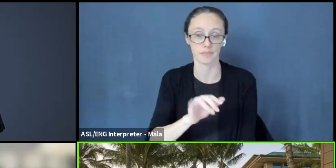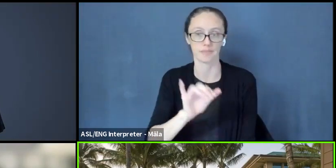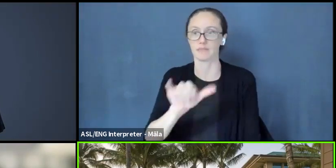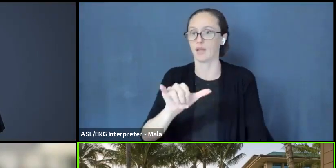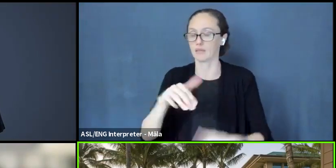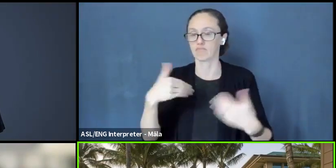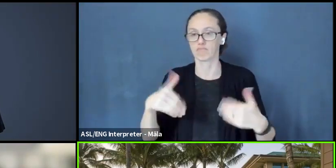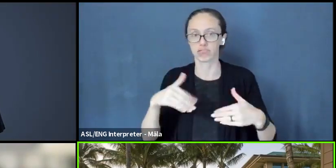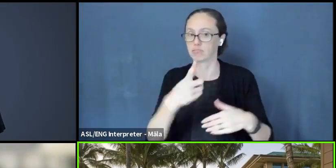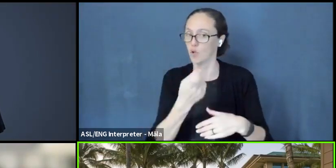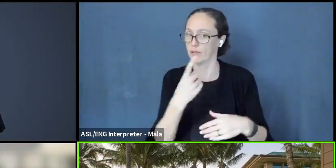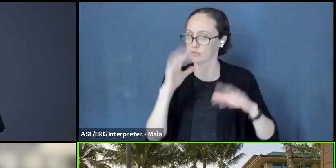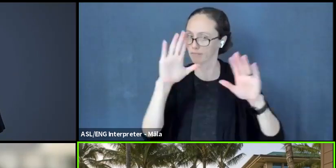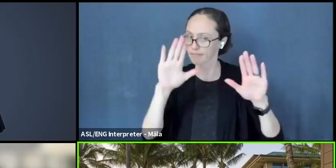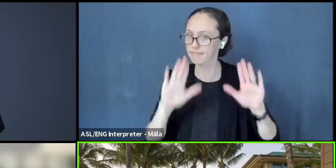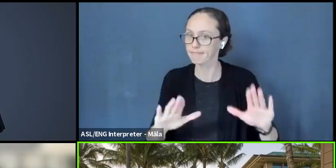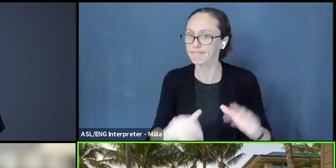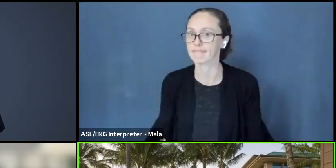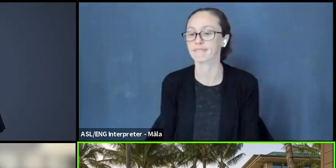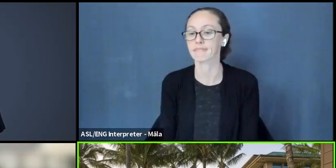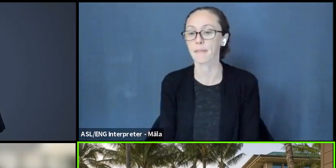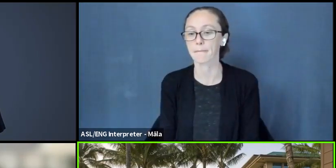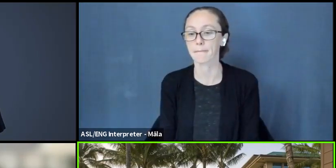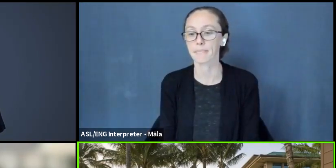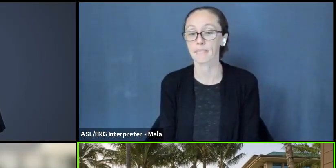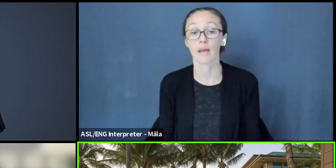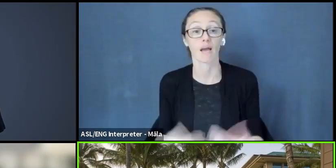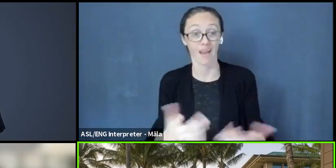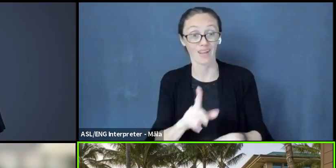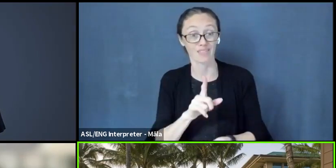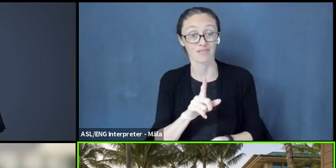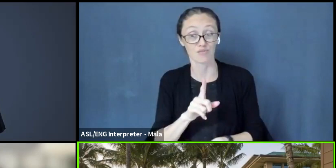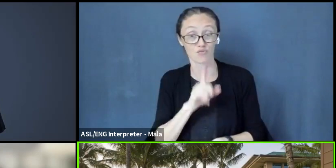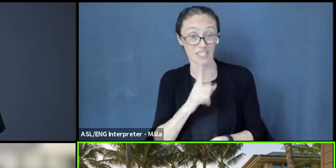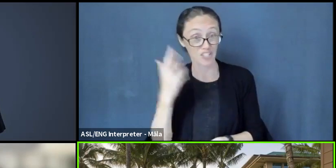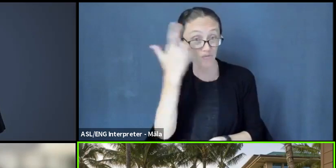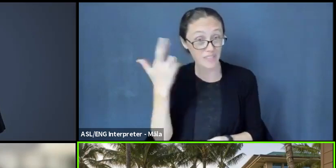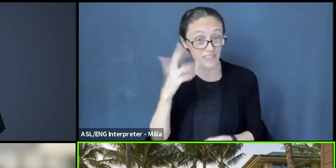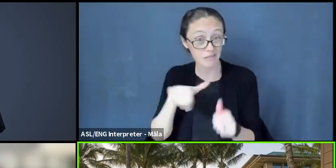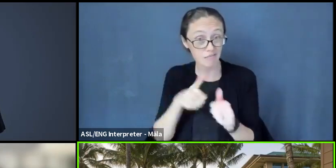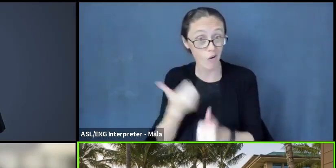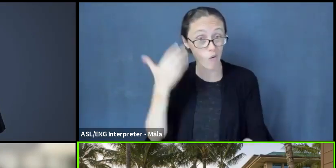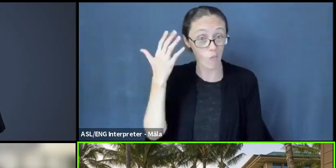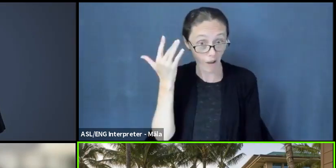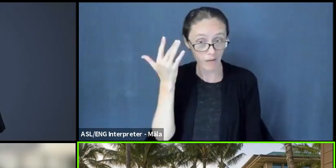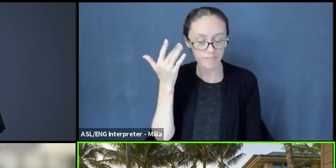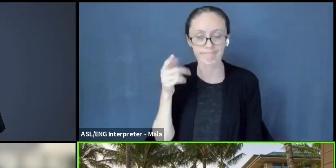That's a great question. Is because of the Delta variant.